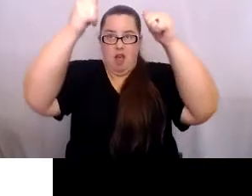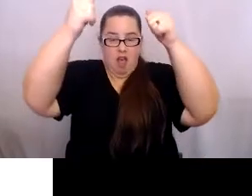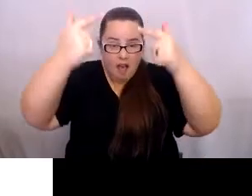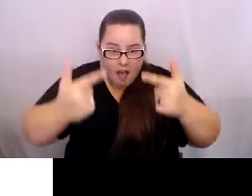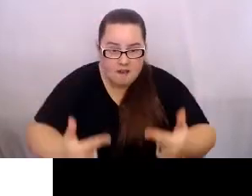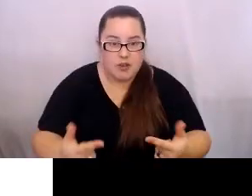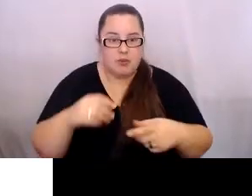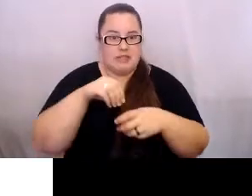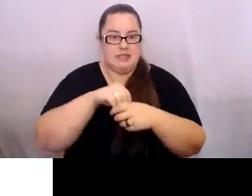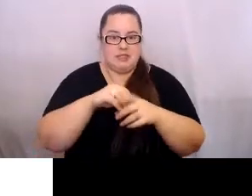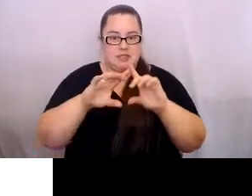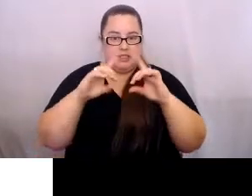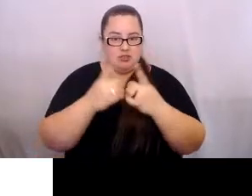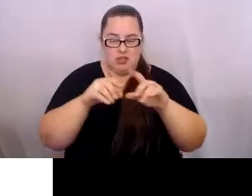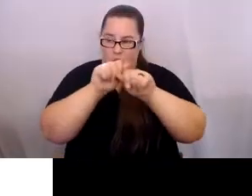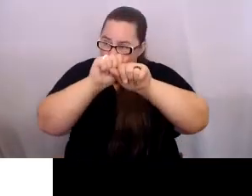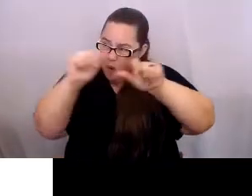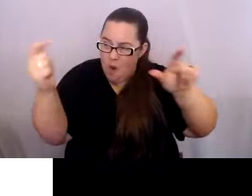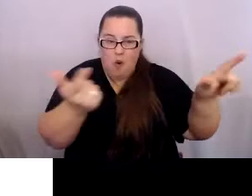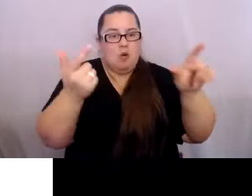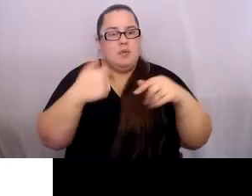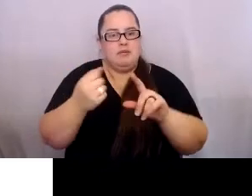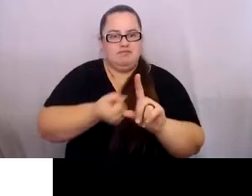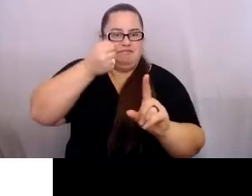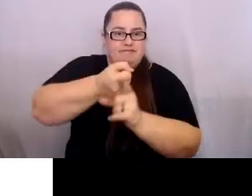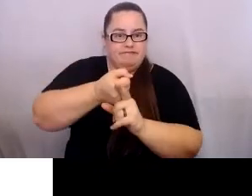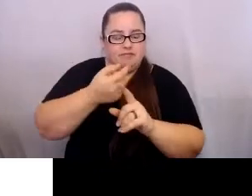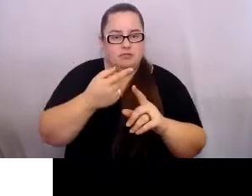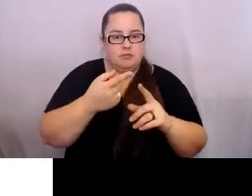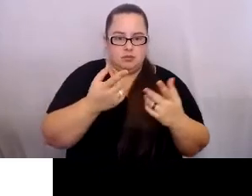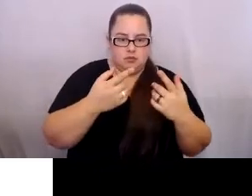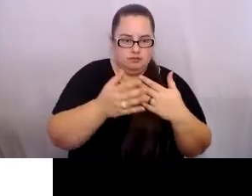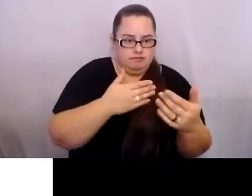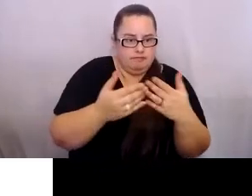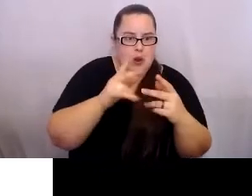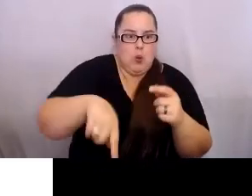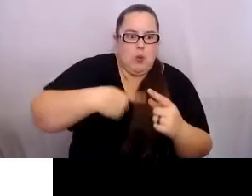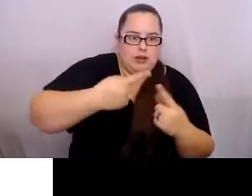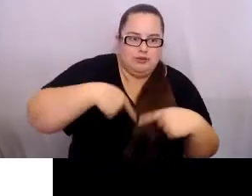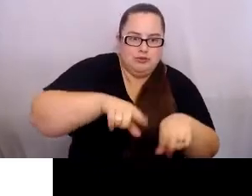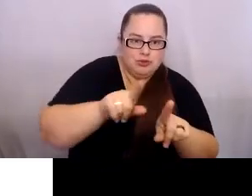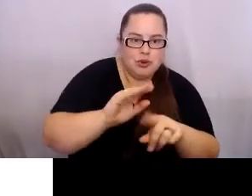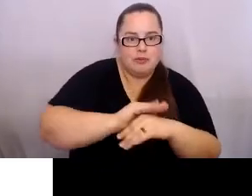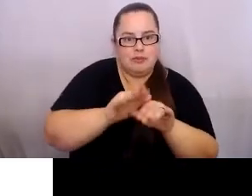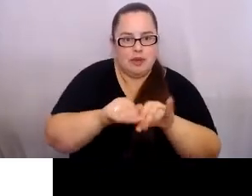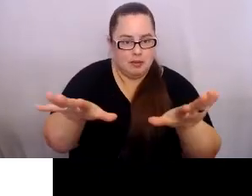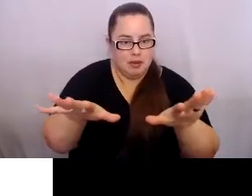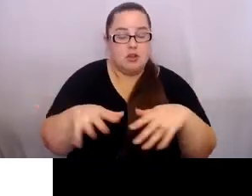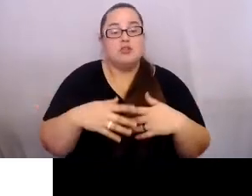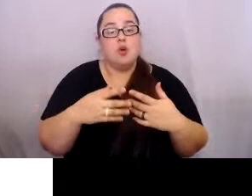Affected by Zoom fatigue in one. Way or another at different. Times of this pandemic. And so by normalizing that, by putting that. Forward and.